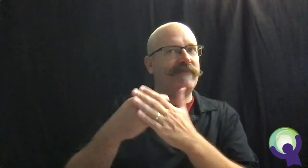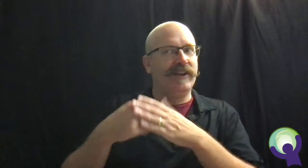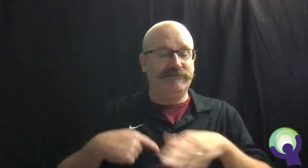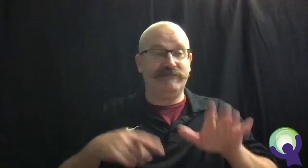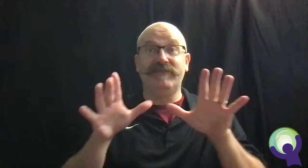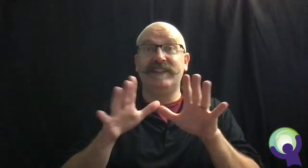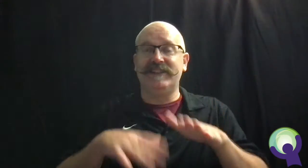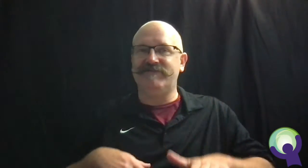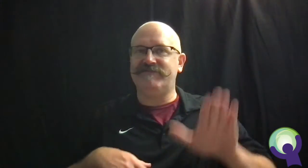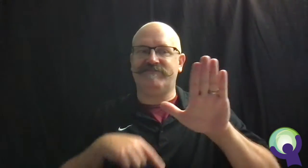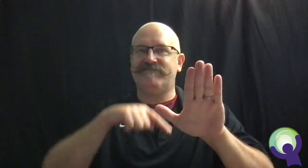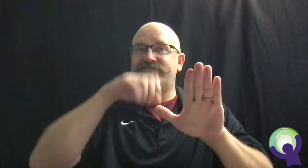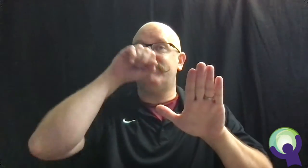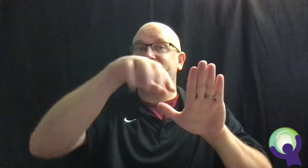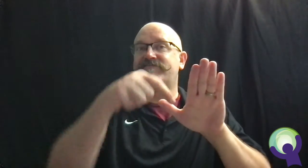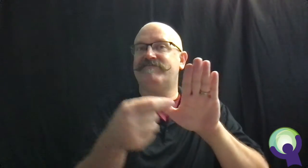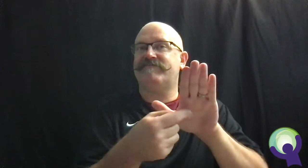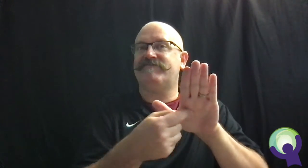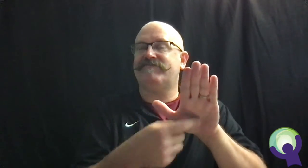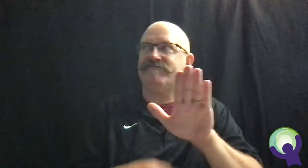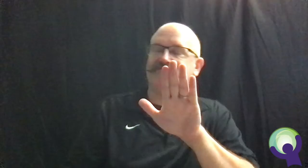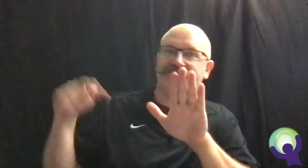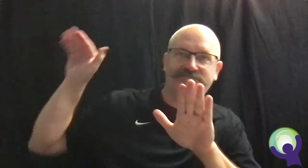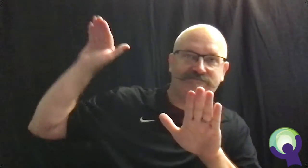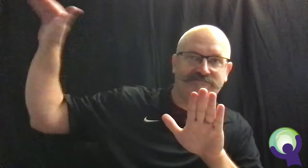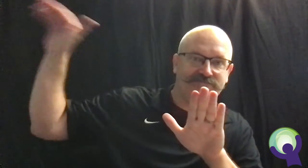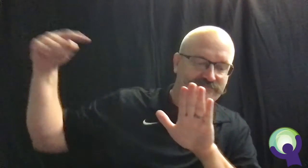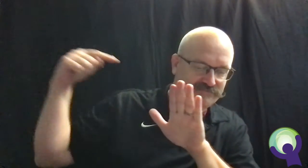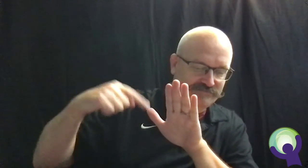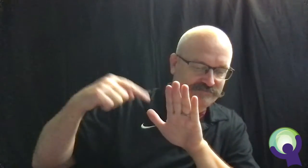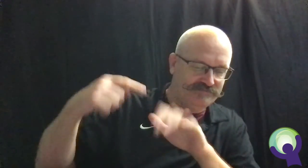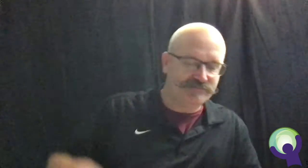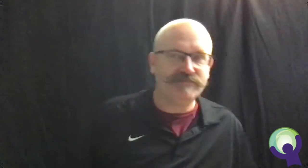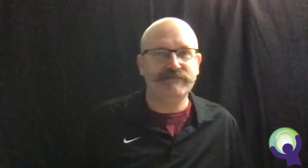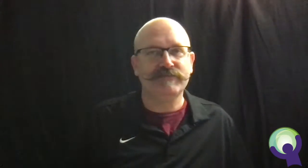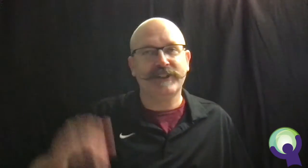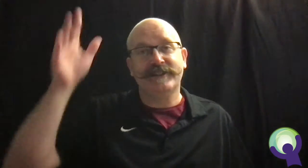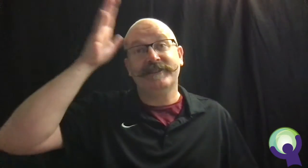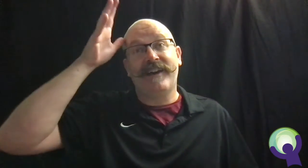"I'm saving money too," I tell him, and I lift one foot and point to my shoe.